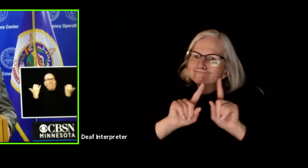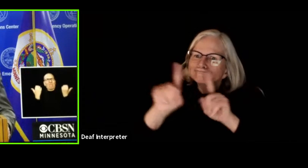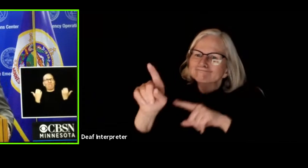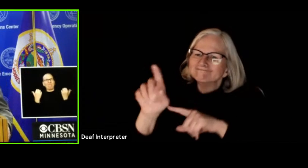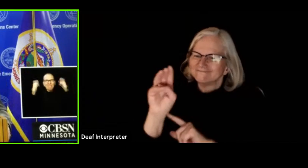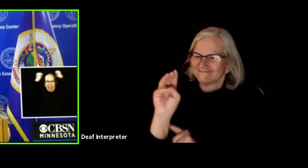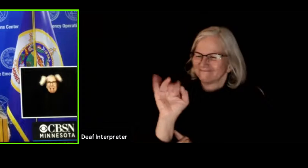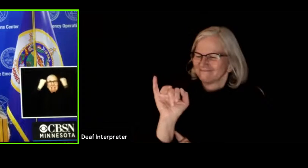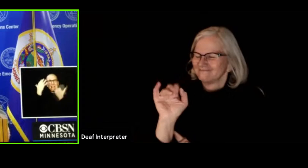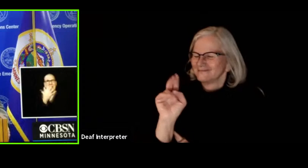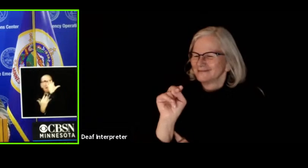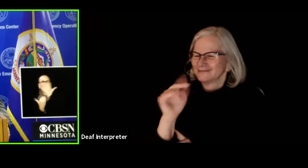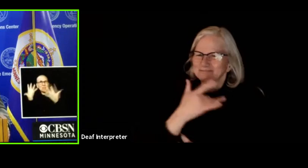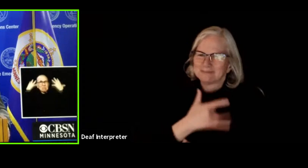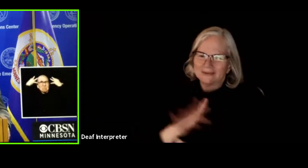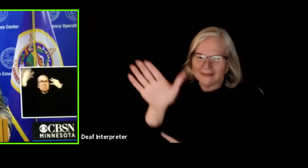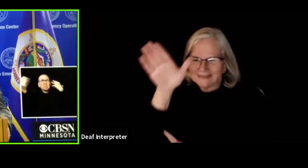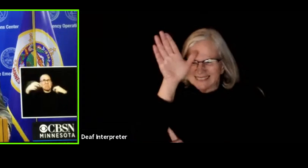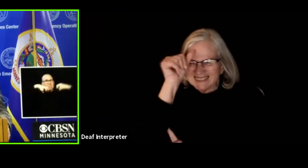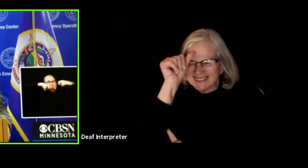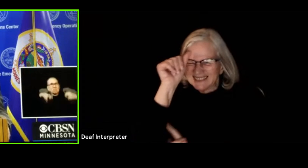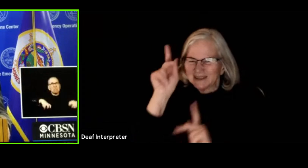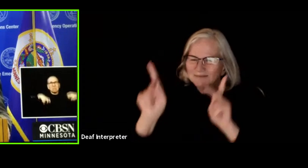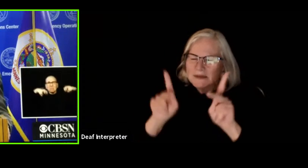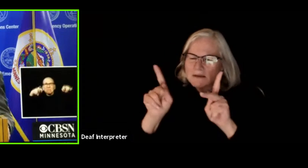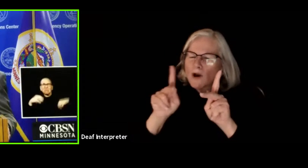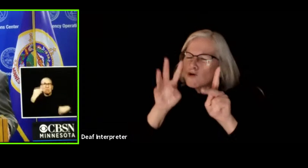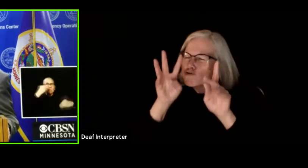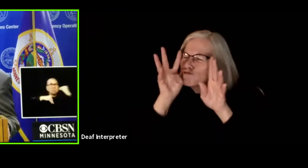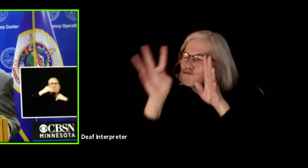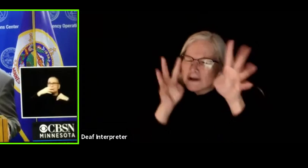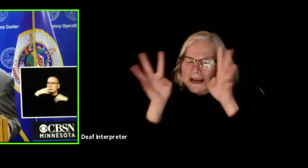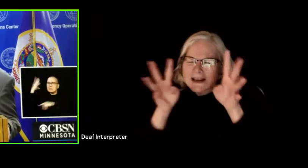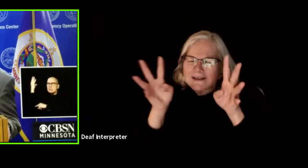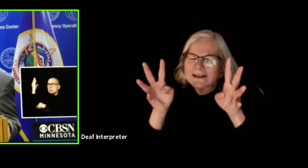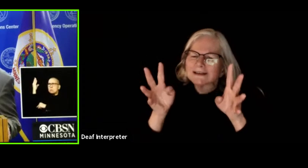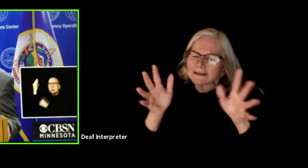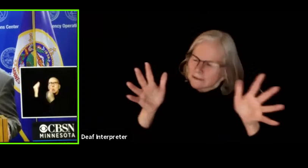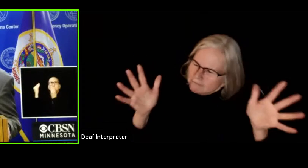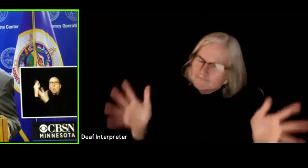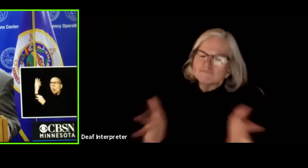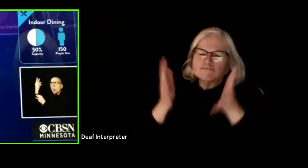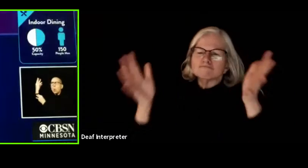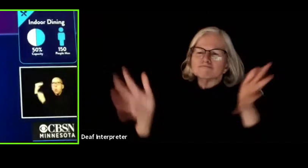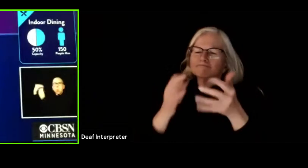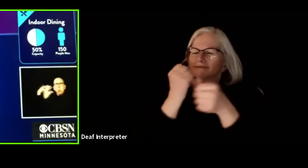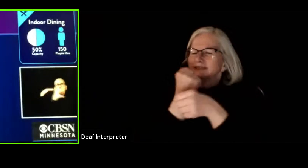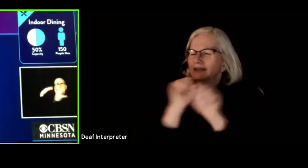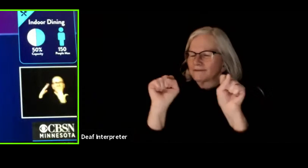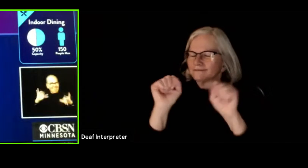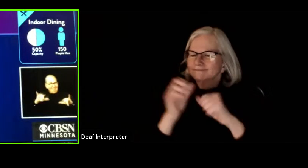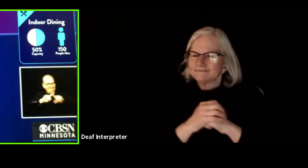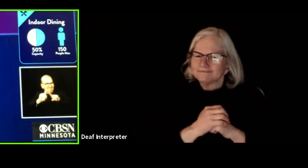ON HOW THEY FIGURE OUT HOW TO DO THESE THINGS AND THEY'VE DONE IT IN A WAY TO KEEP PEOPLE SAFE. SO KEEP THE SIX FEET, SIX PEOPLE AT A